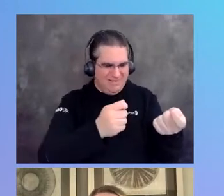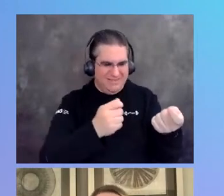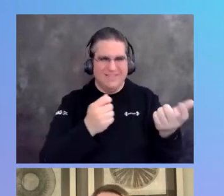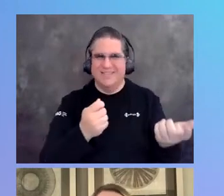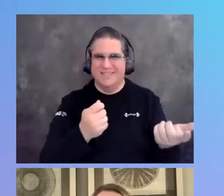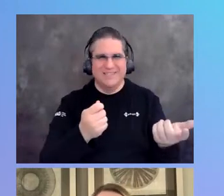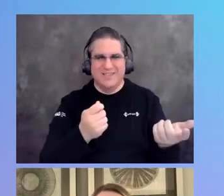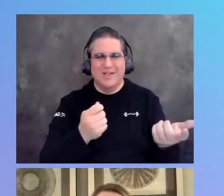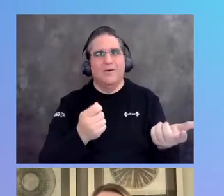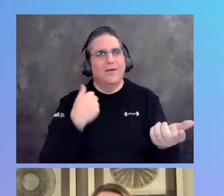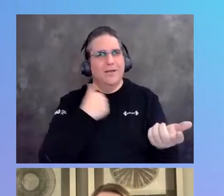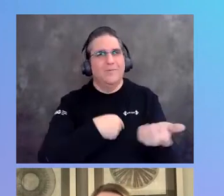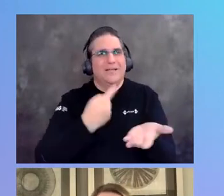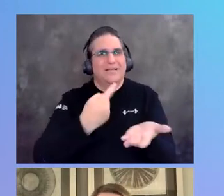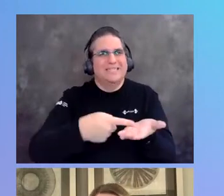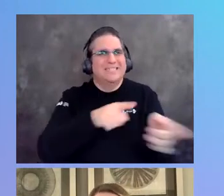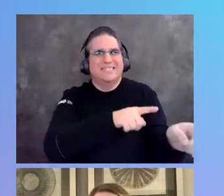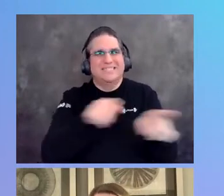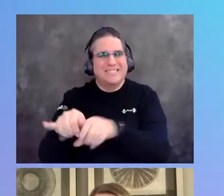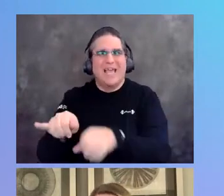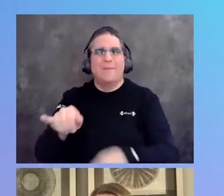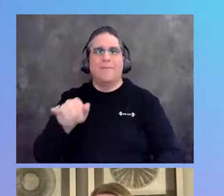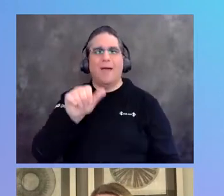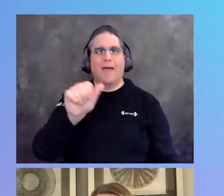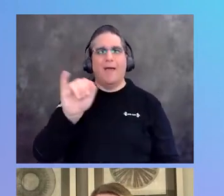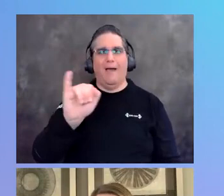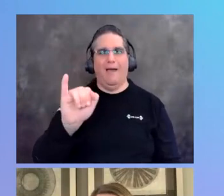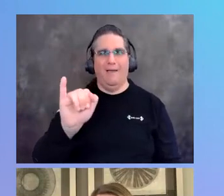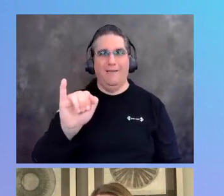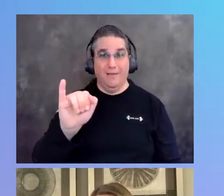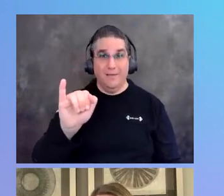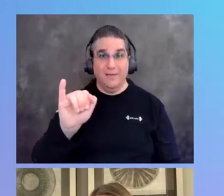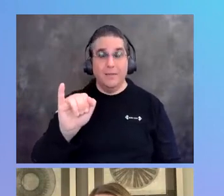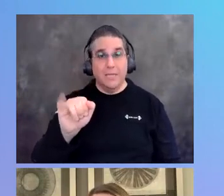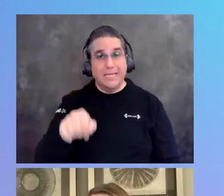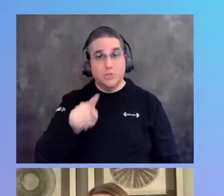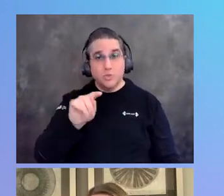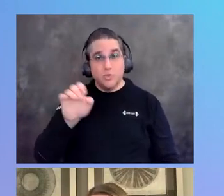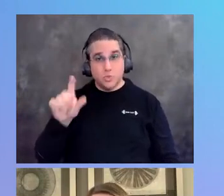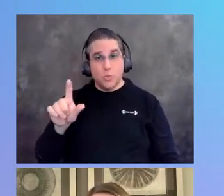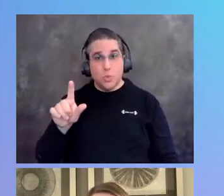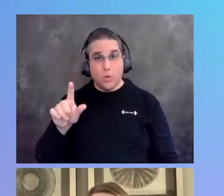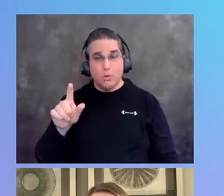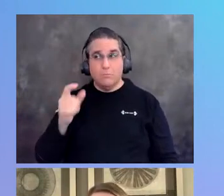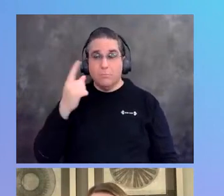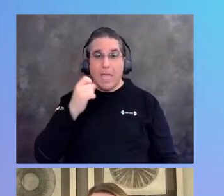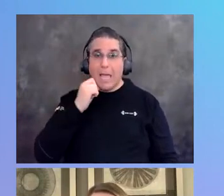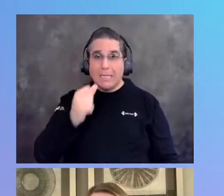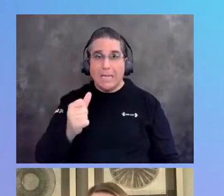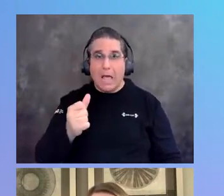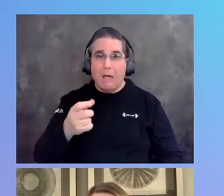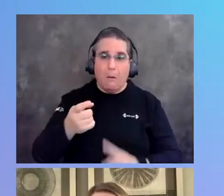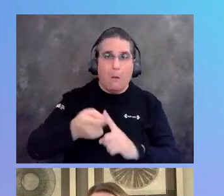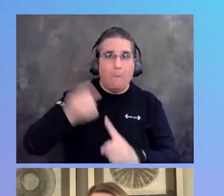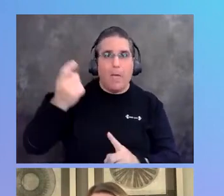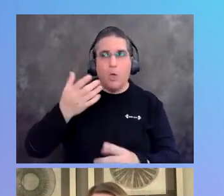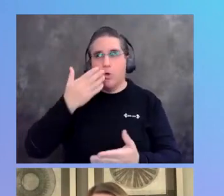talked about AI being that. Right. We it can be a tool for not again, not good or bad.